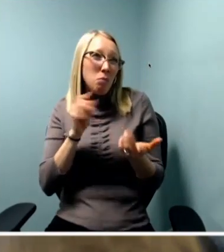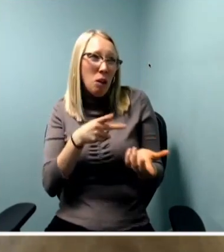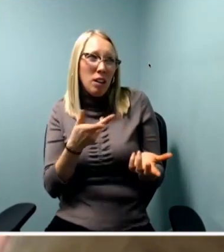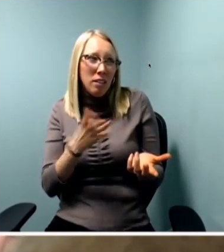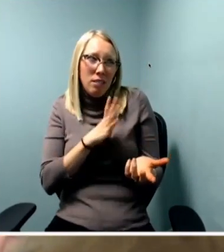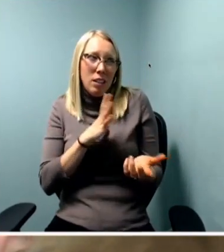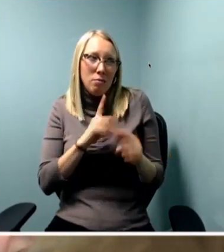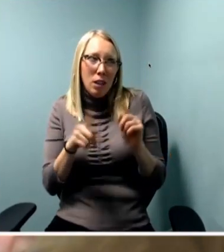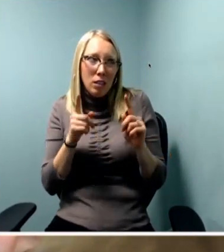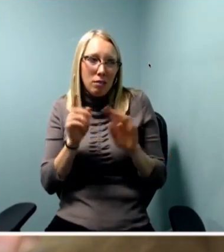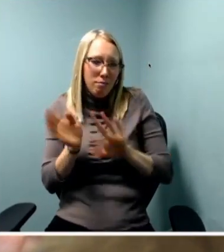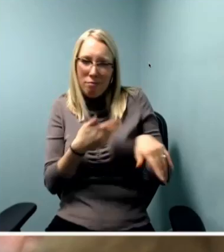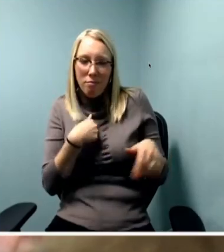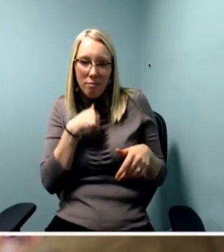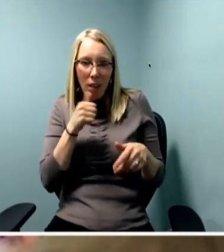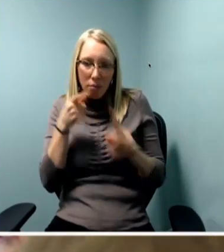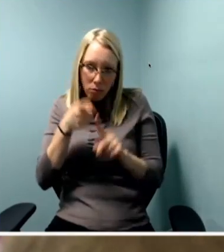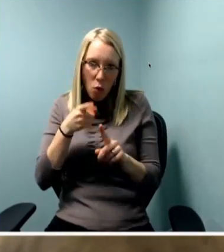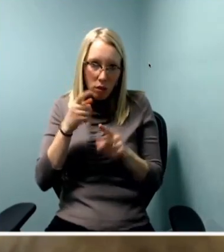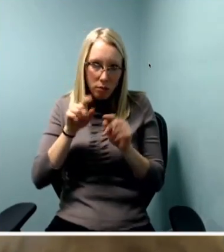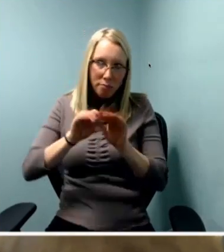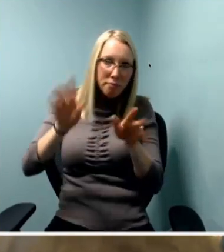So I'm just wondering how you guys feel about that.